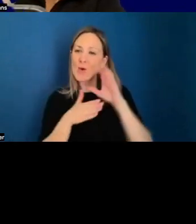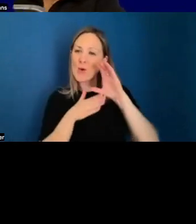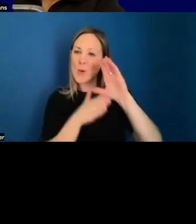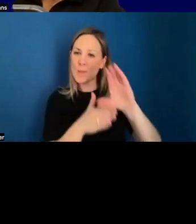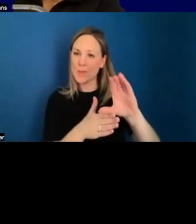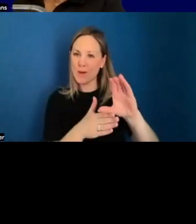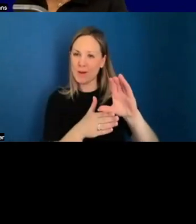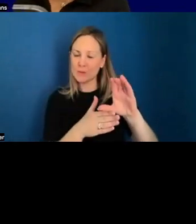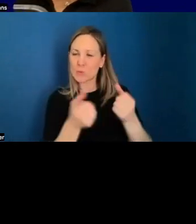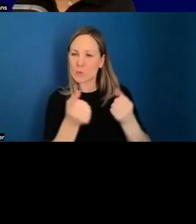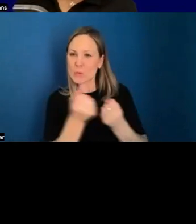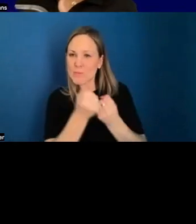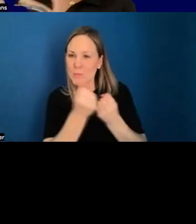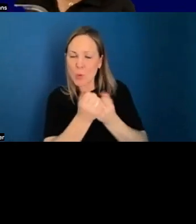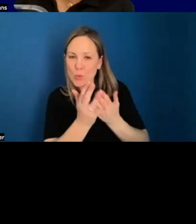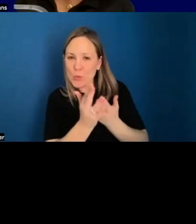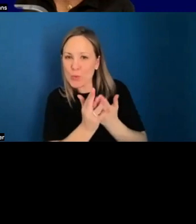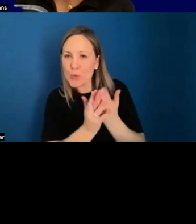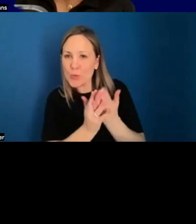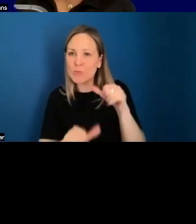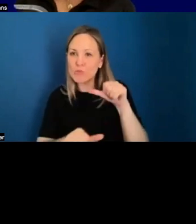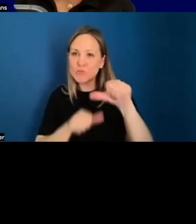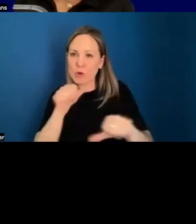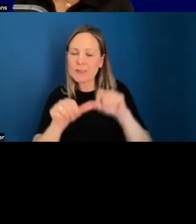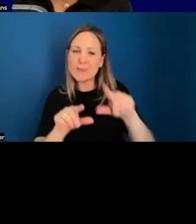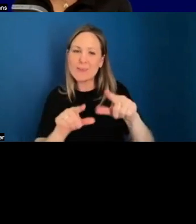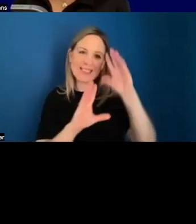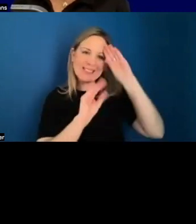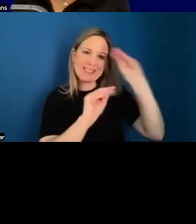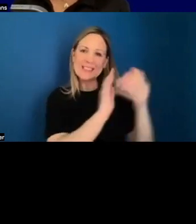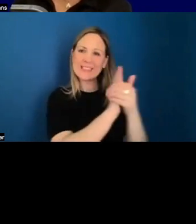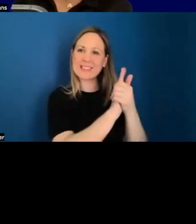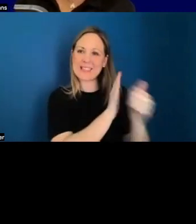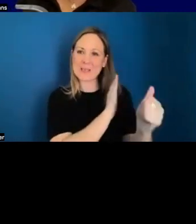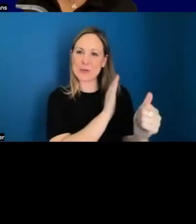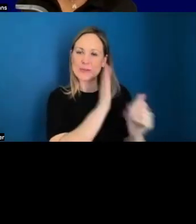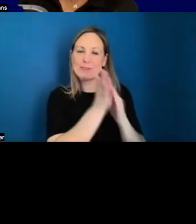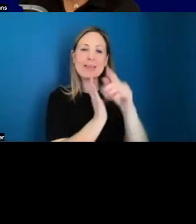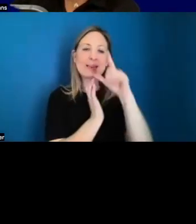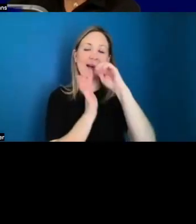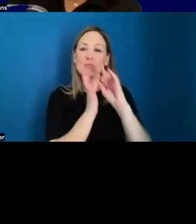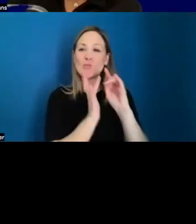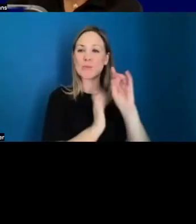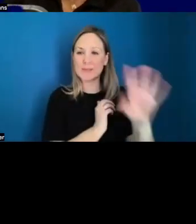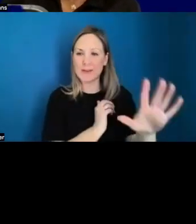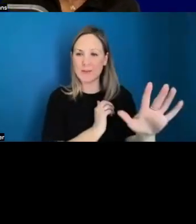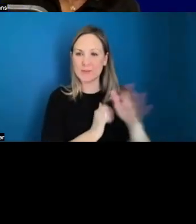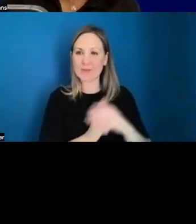through the process, but given them that skill set so that's why it is very important to do that, while